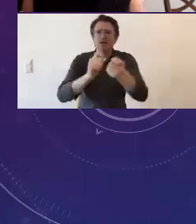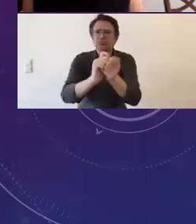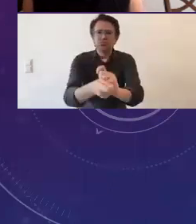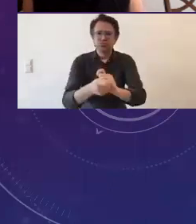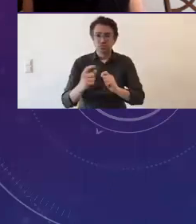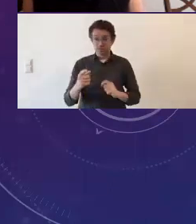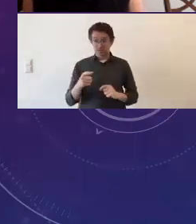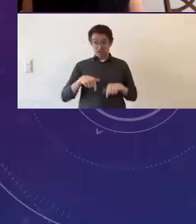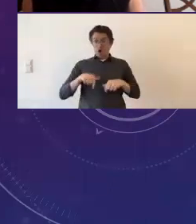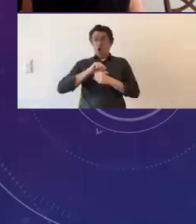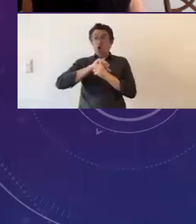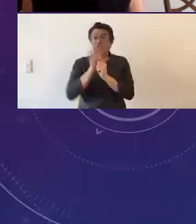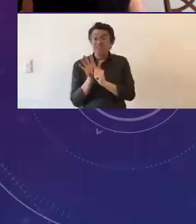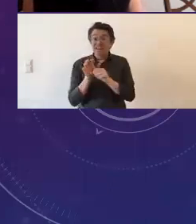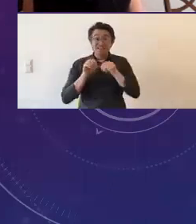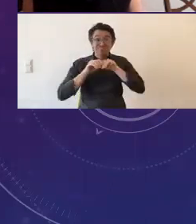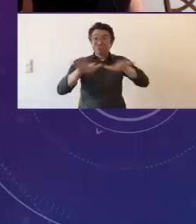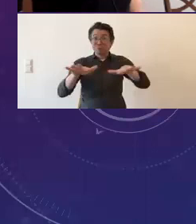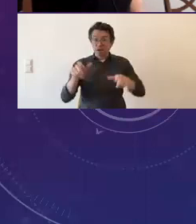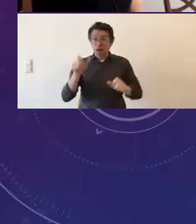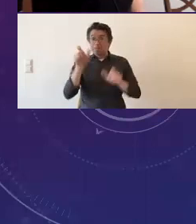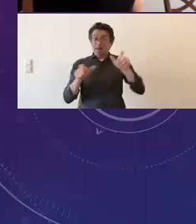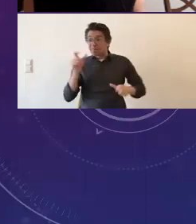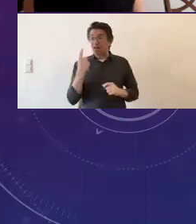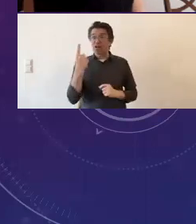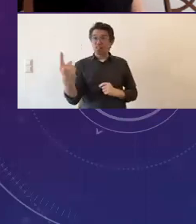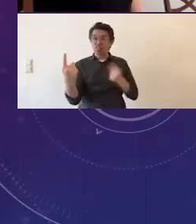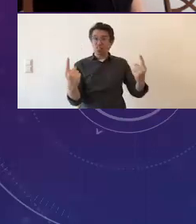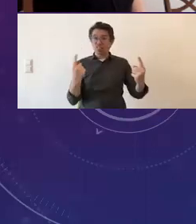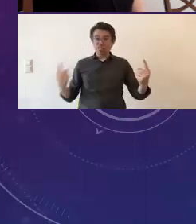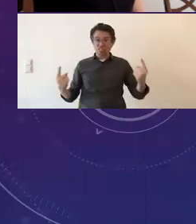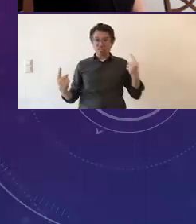of these resources have a lot more information so I'm running out of time